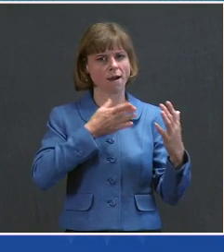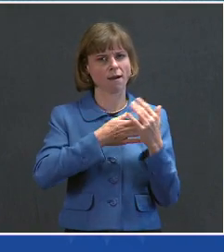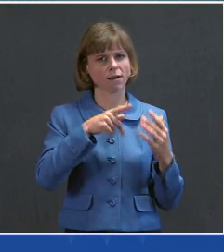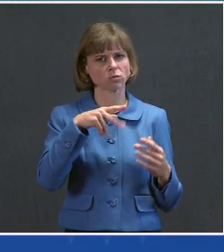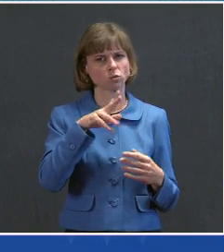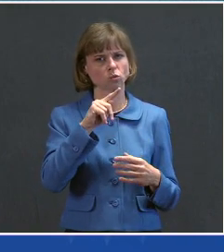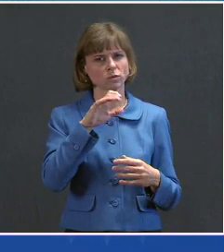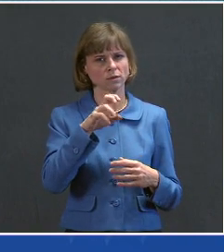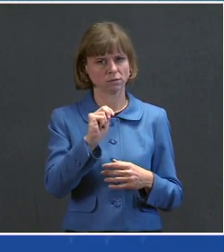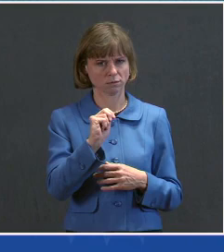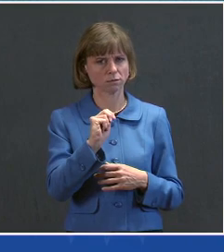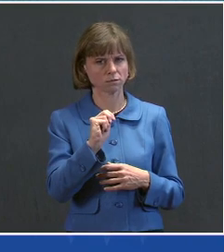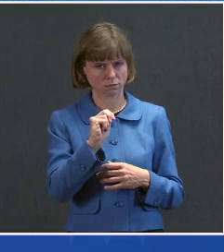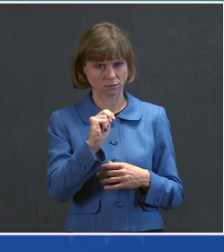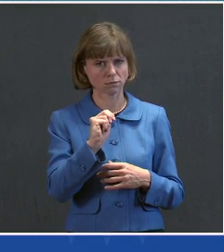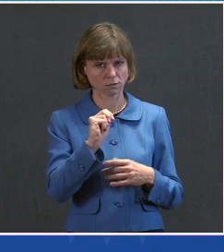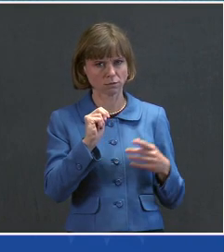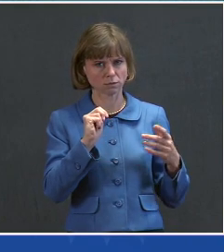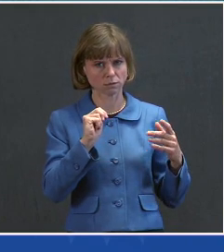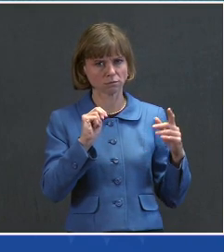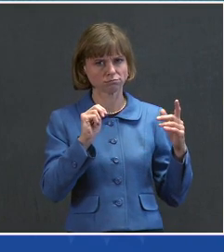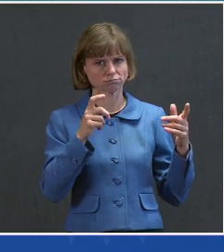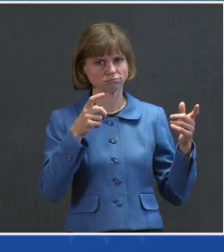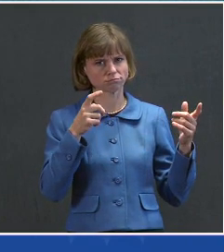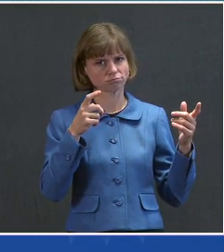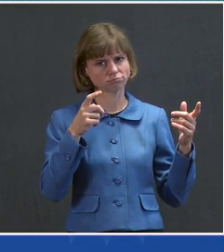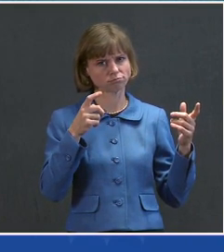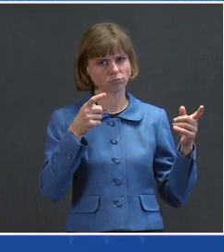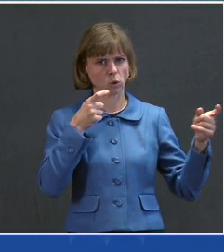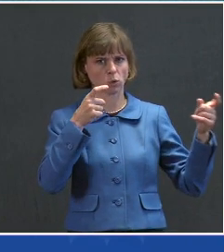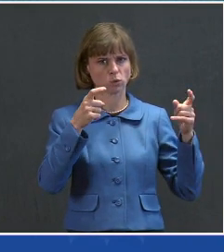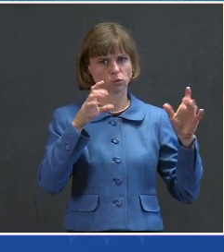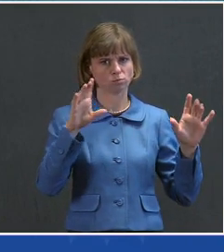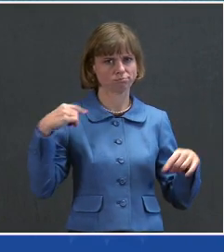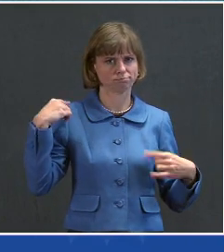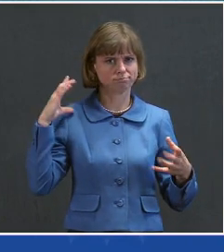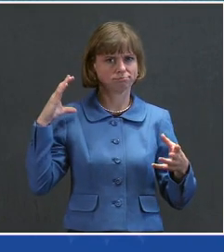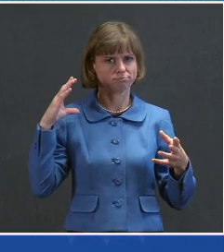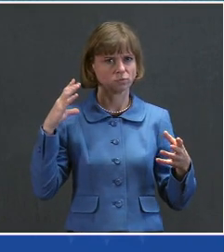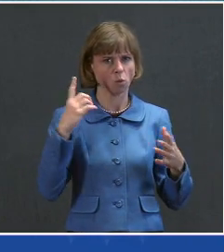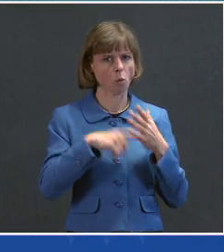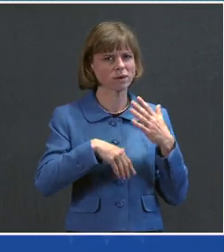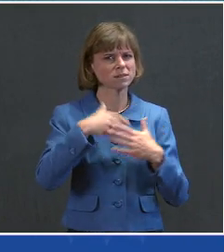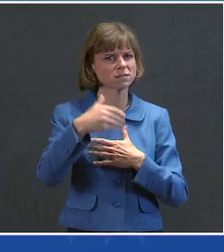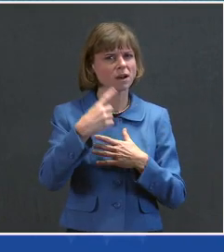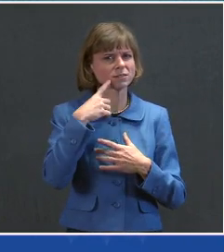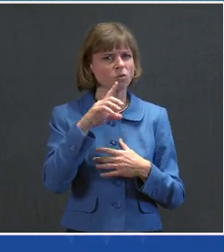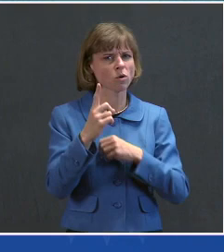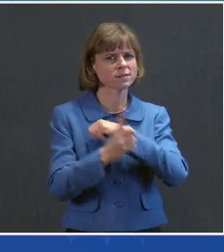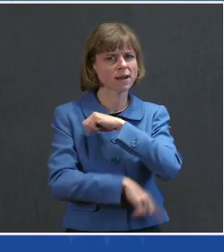I'm wondering if you're considering anything -- you know, what's the next step? What could be beyond sanctions? And also, as this discussion is happening,